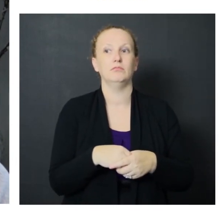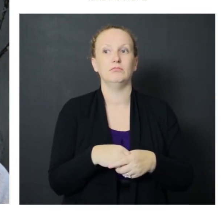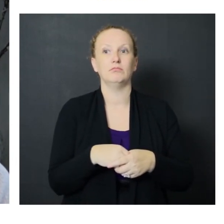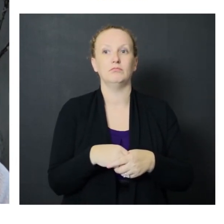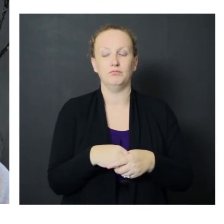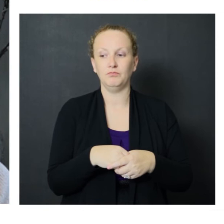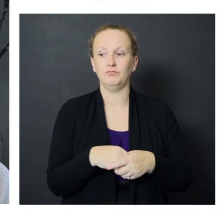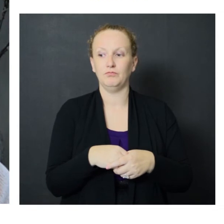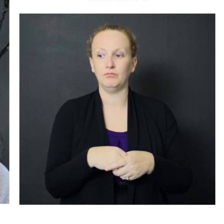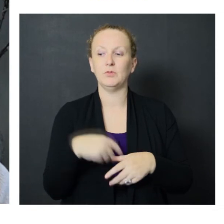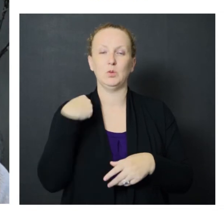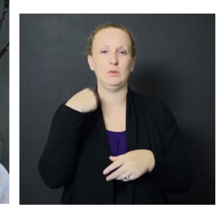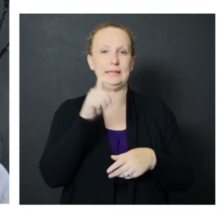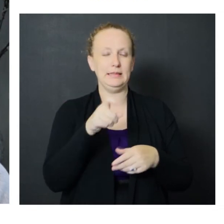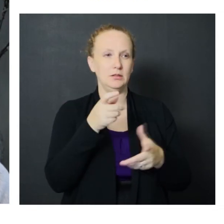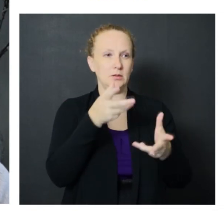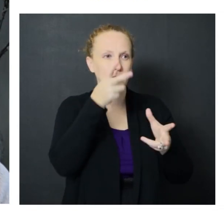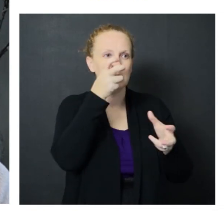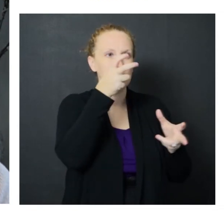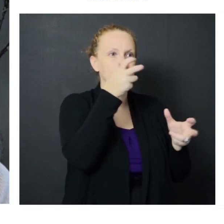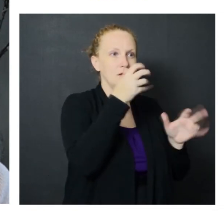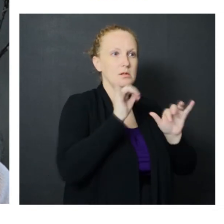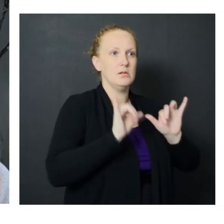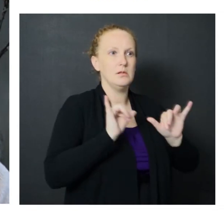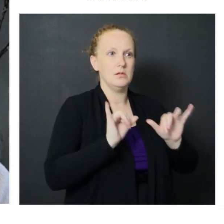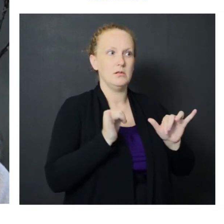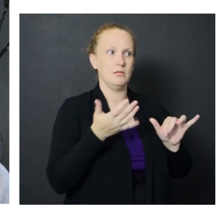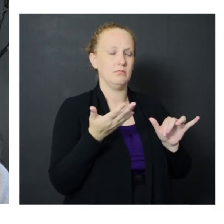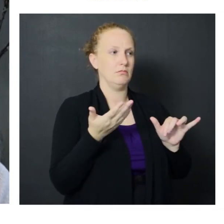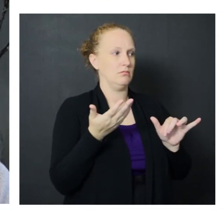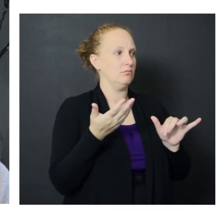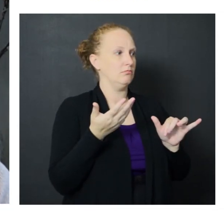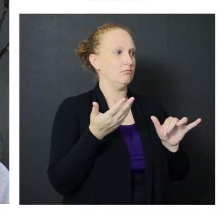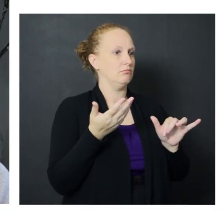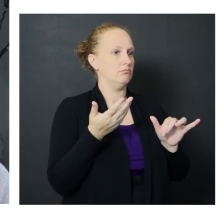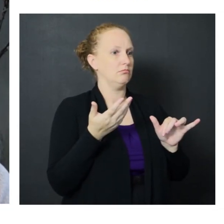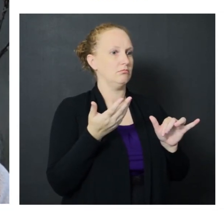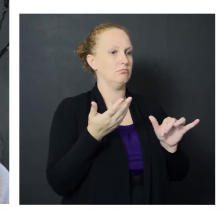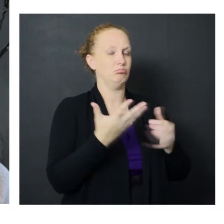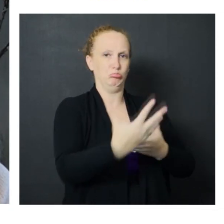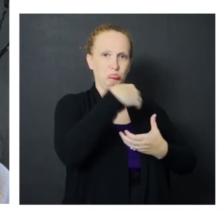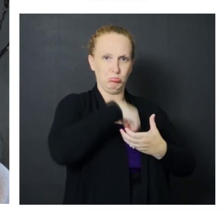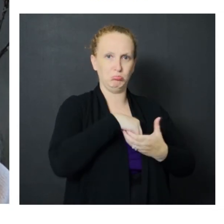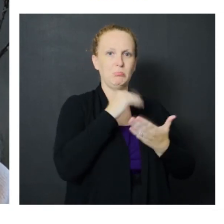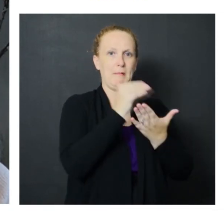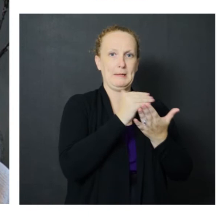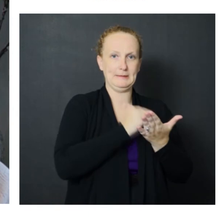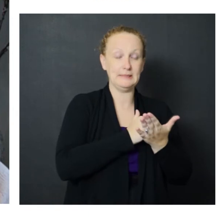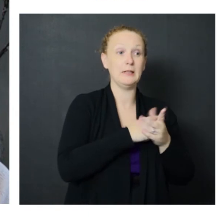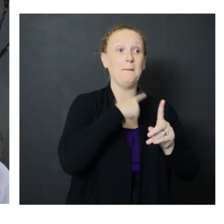stay, stays here, oh, and it's important to be proud of your certification pick and also